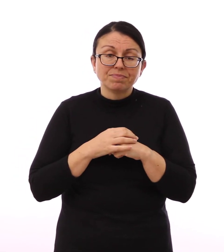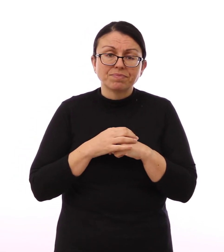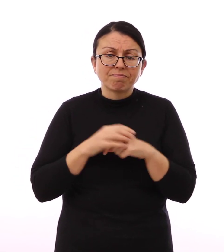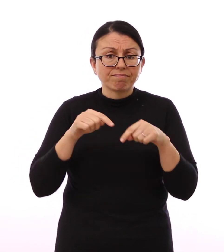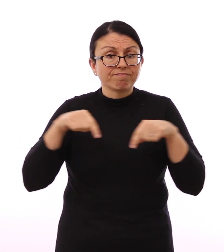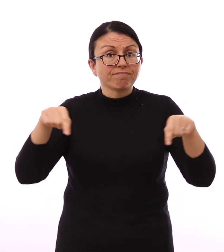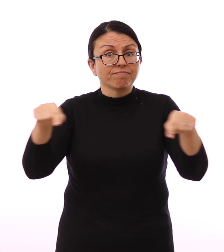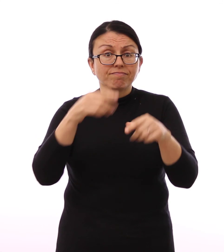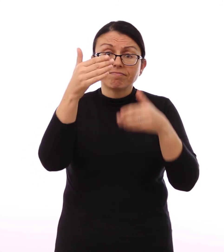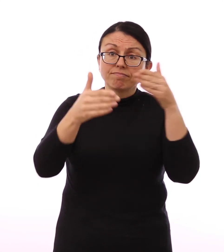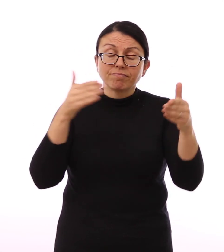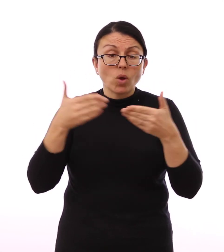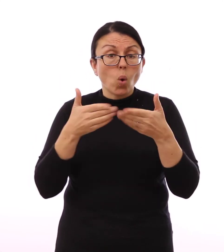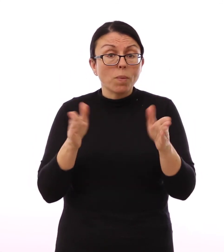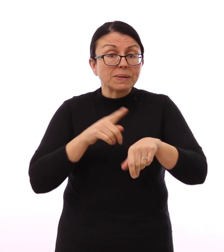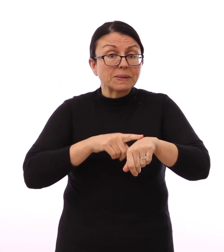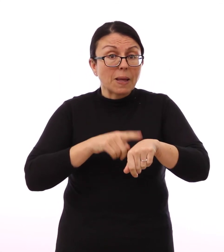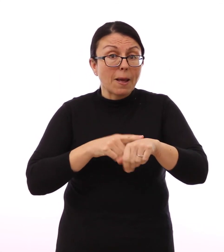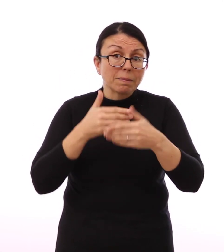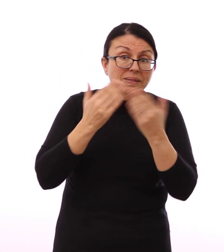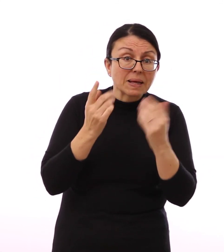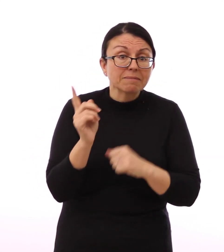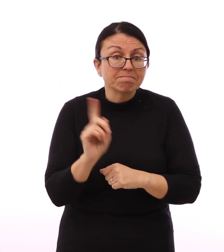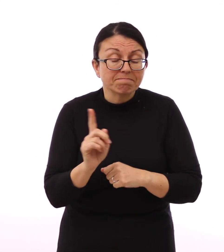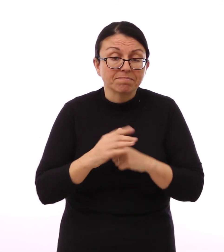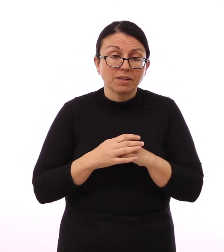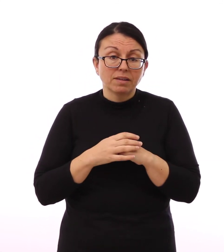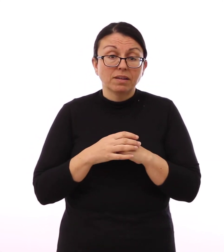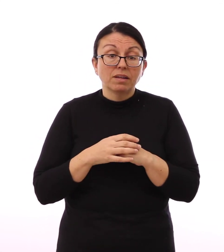Opening Days & Times